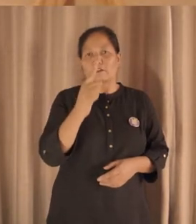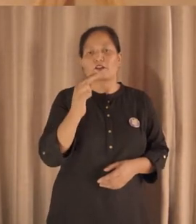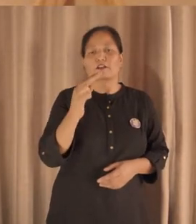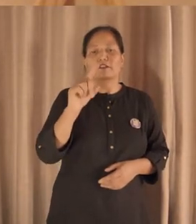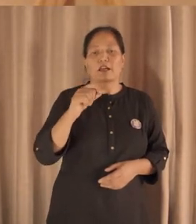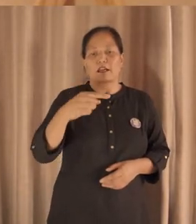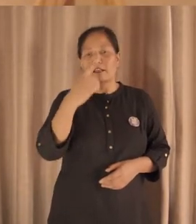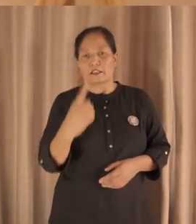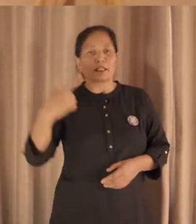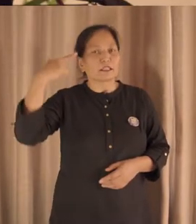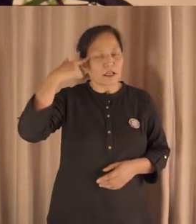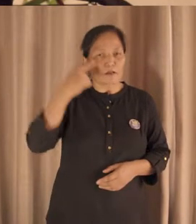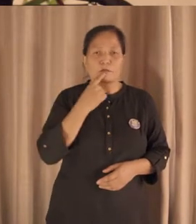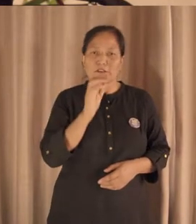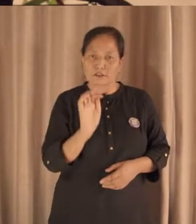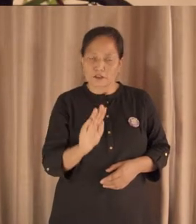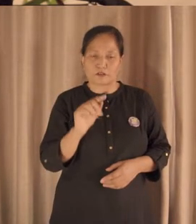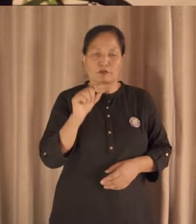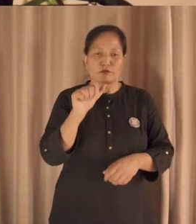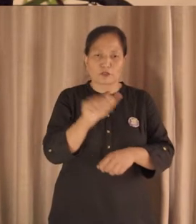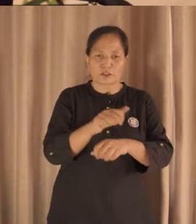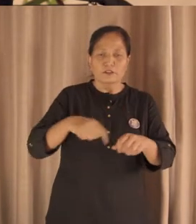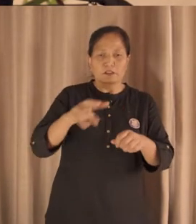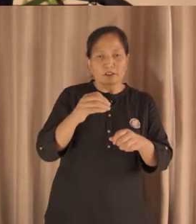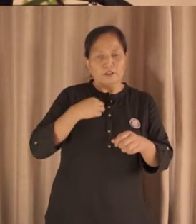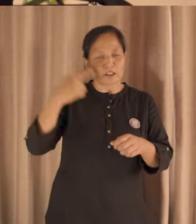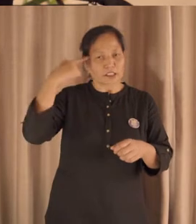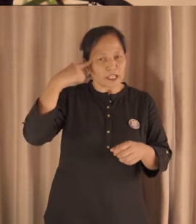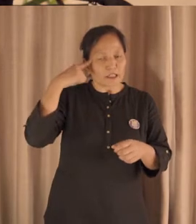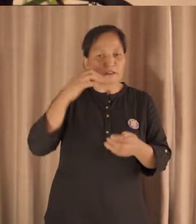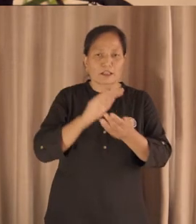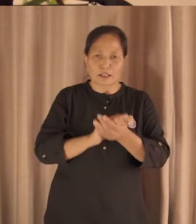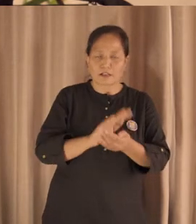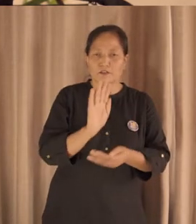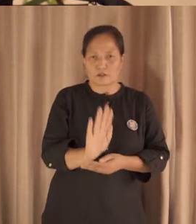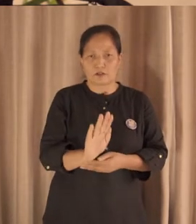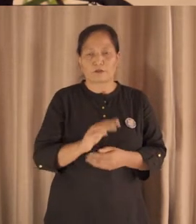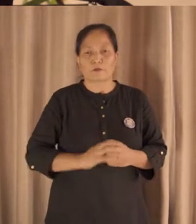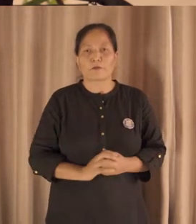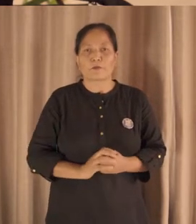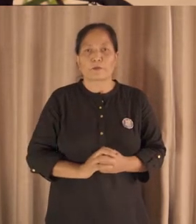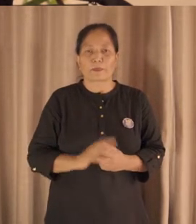but it did not change the situation of the people nor did it change the behavior. This